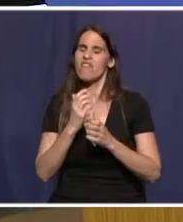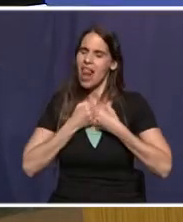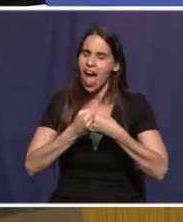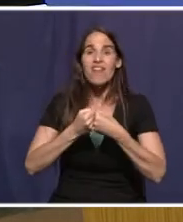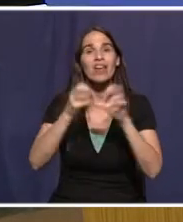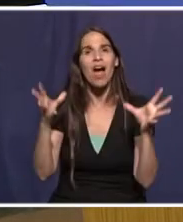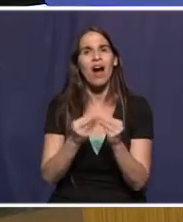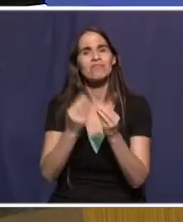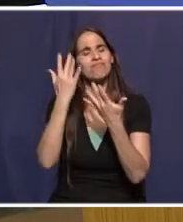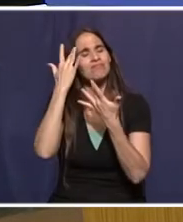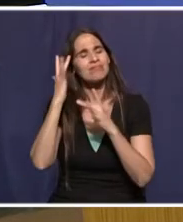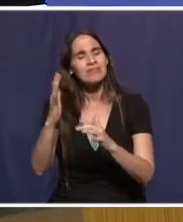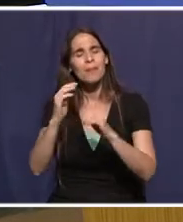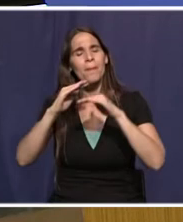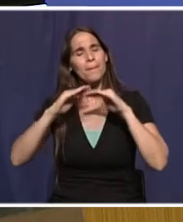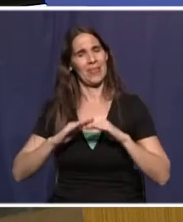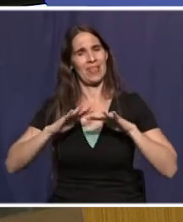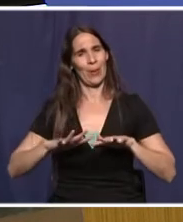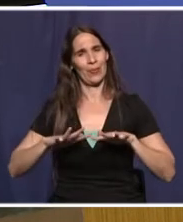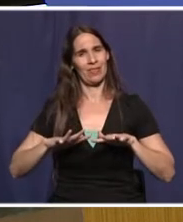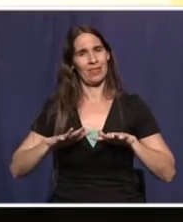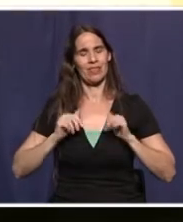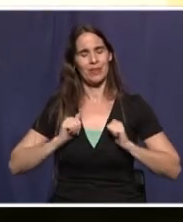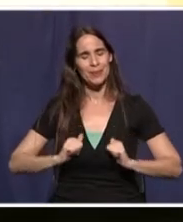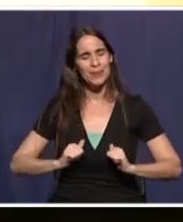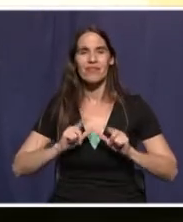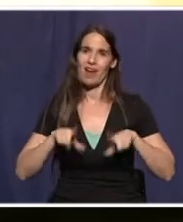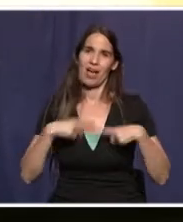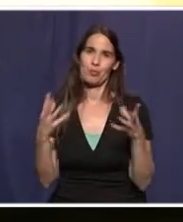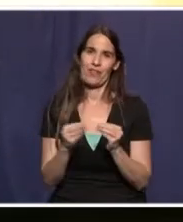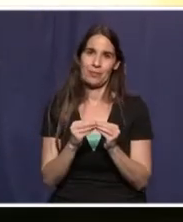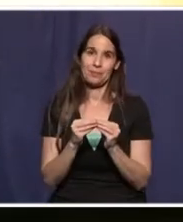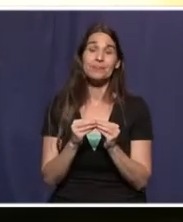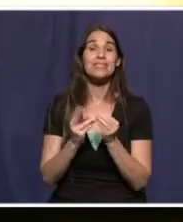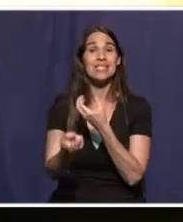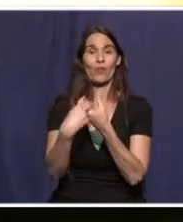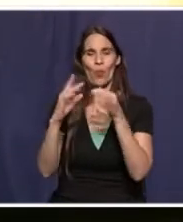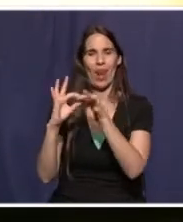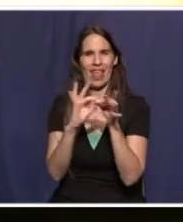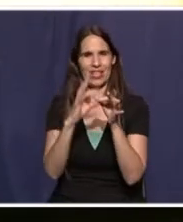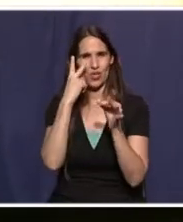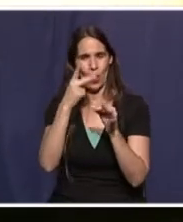for restraint and coexistence. Join now at the first link here in the Facebook comments.